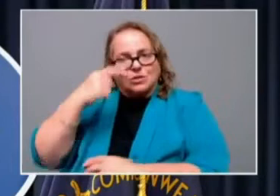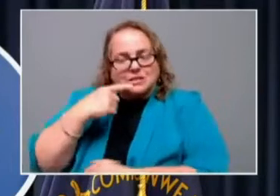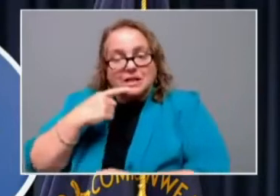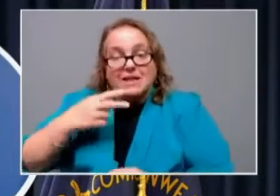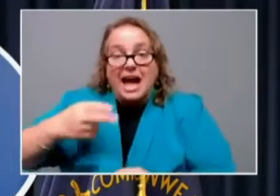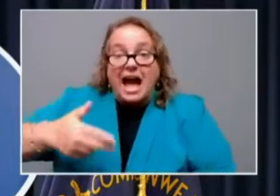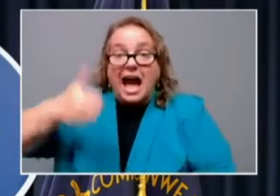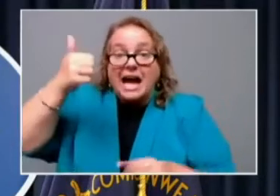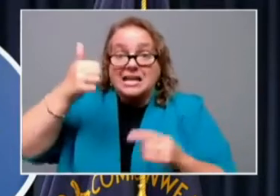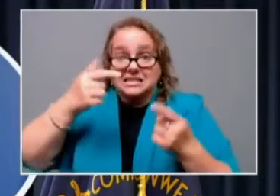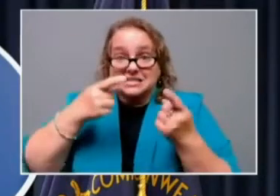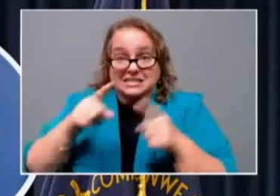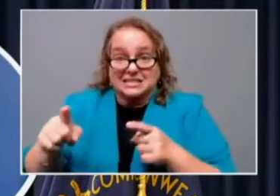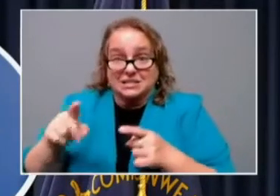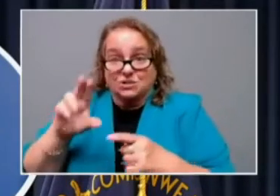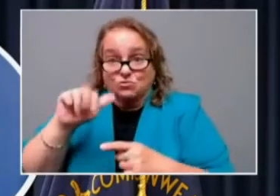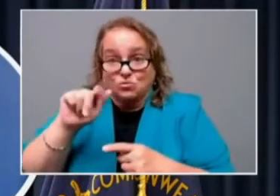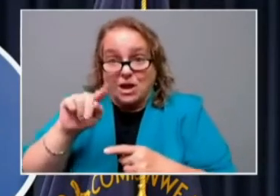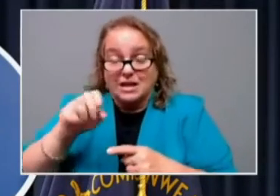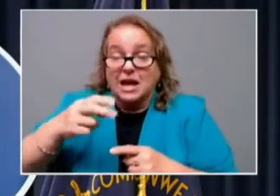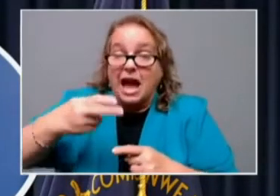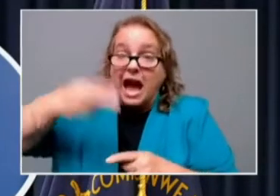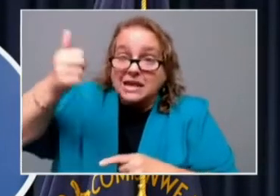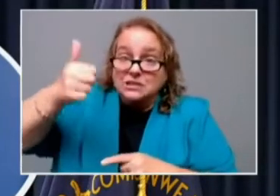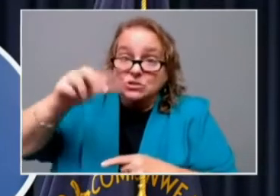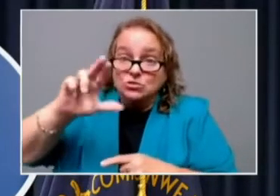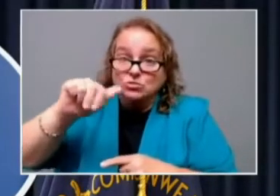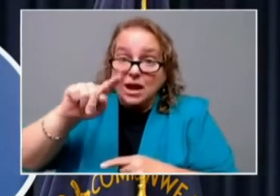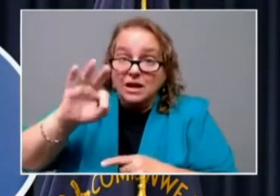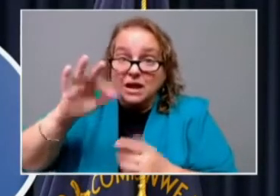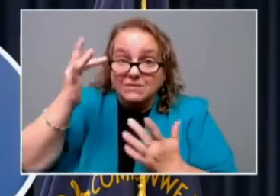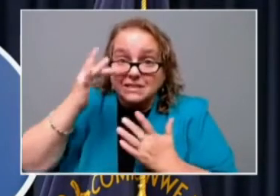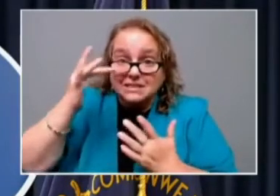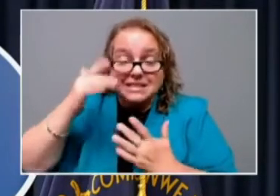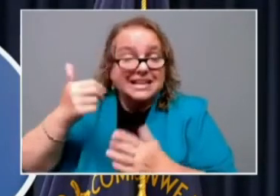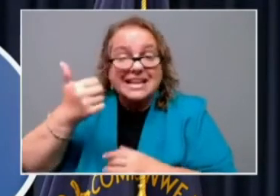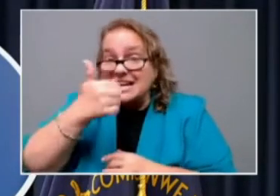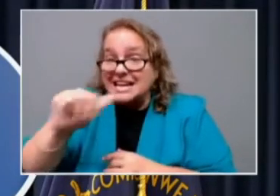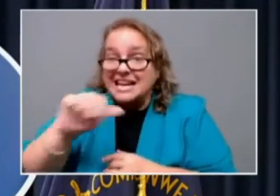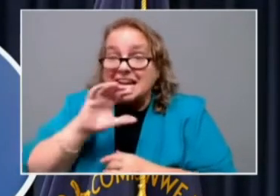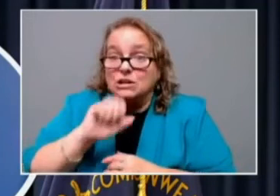highest rate of disease in any age group is currently in the 10 to 19 year